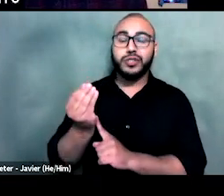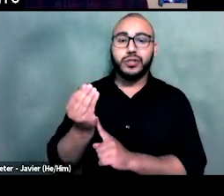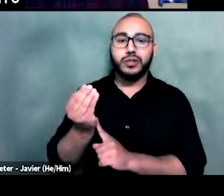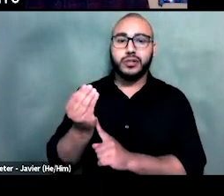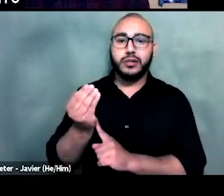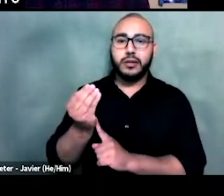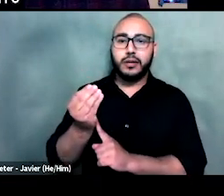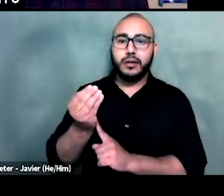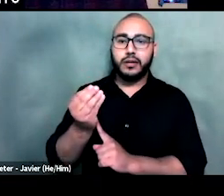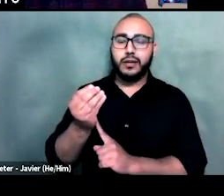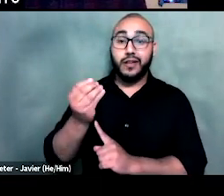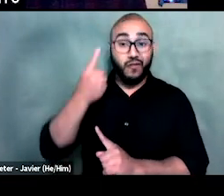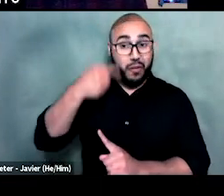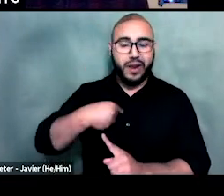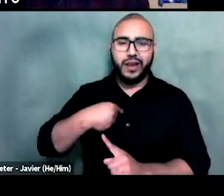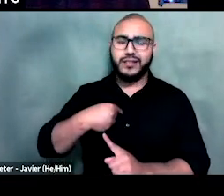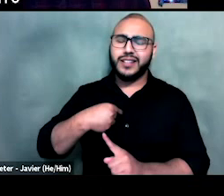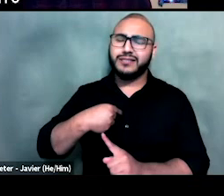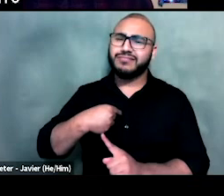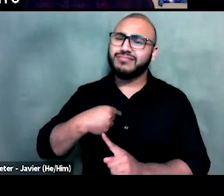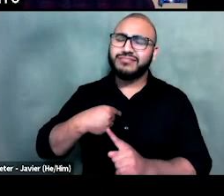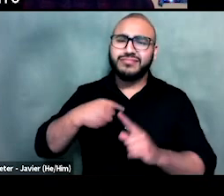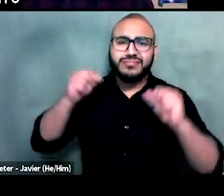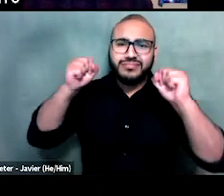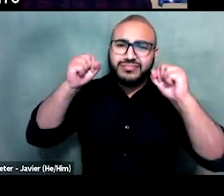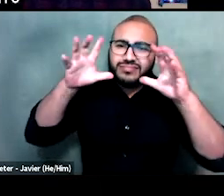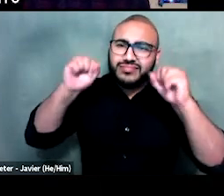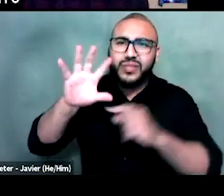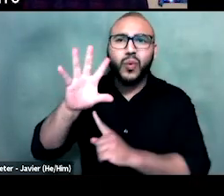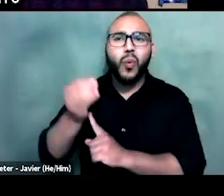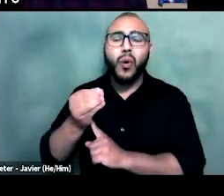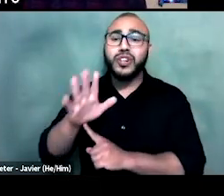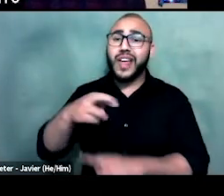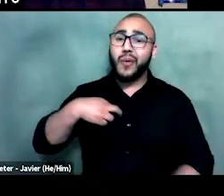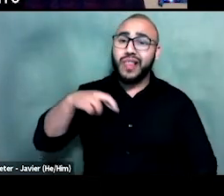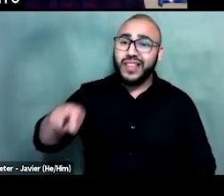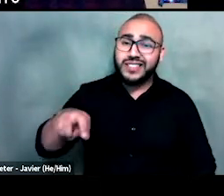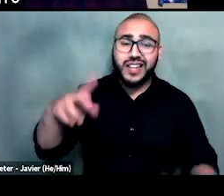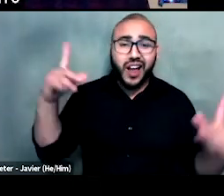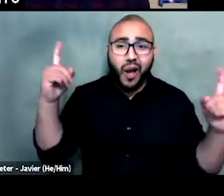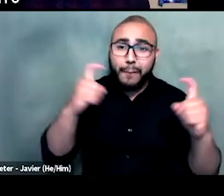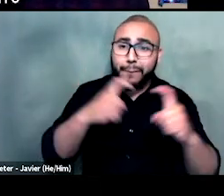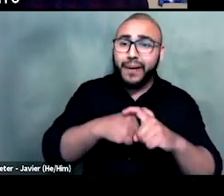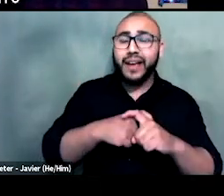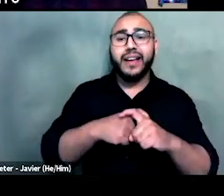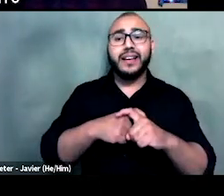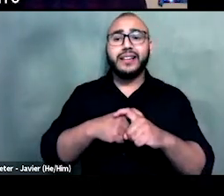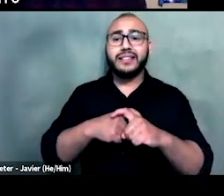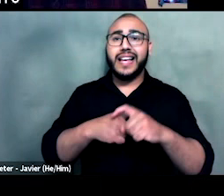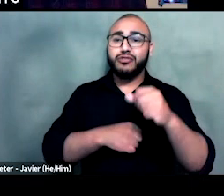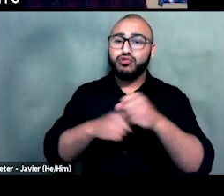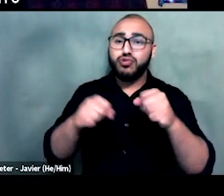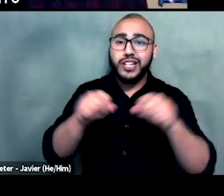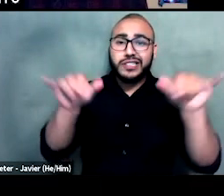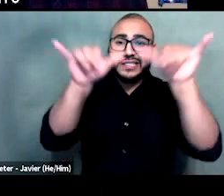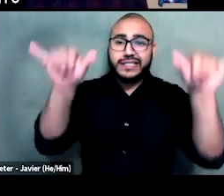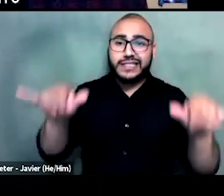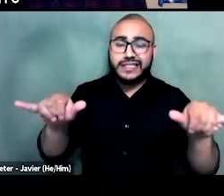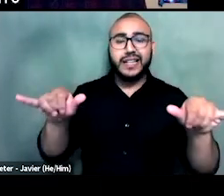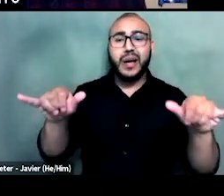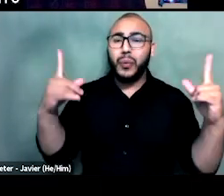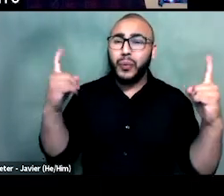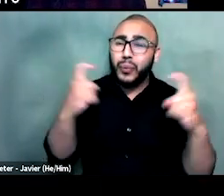the most incredible cultures, a very complex religious structure. They lived and still